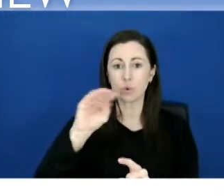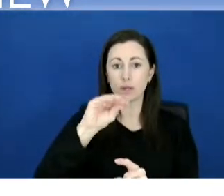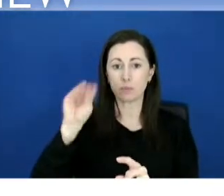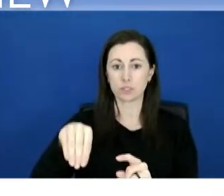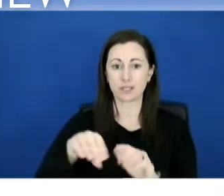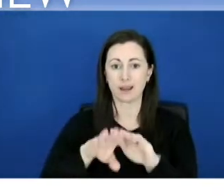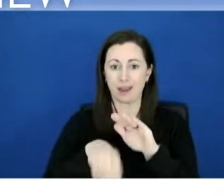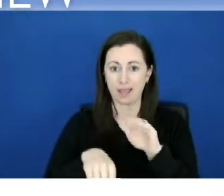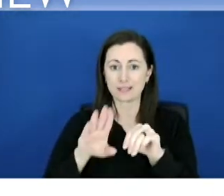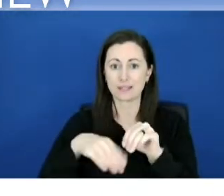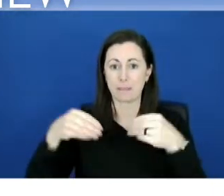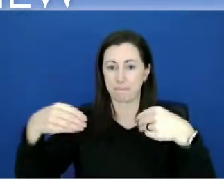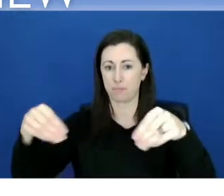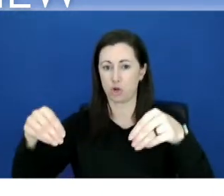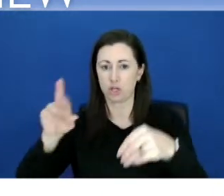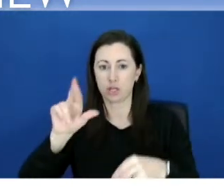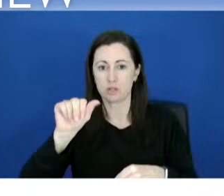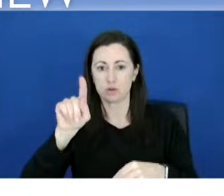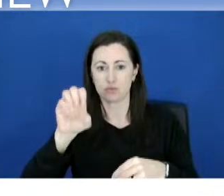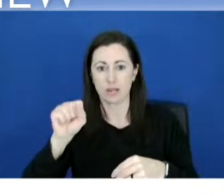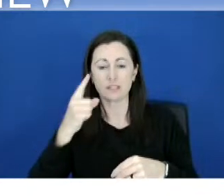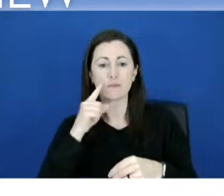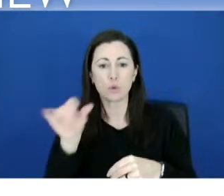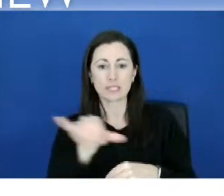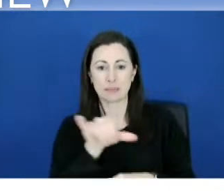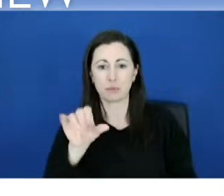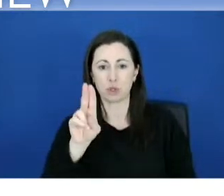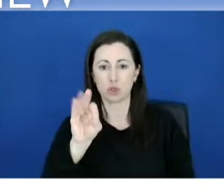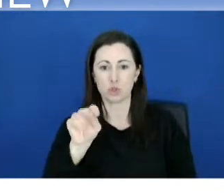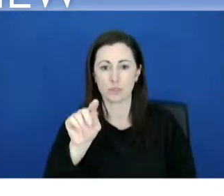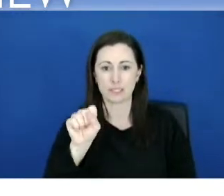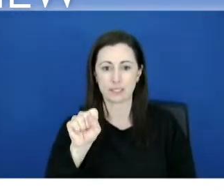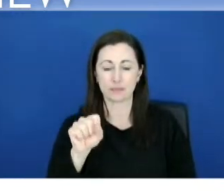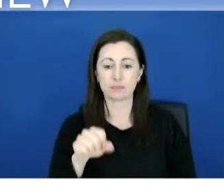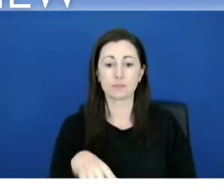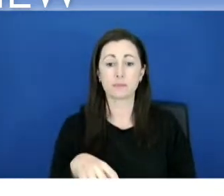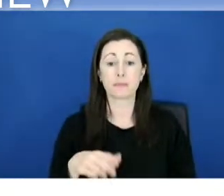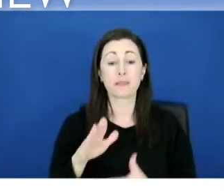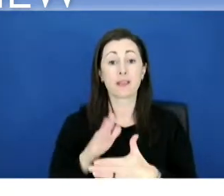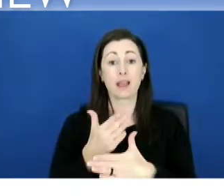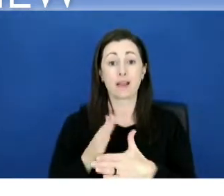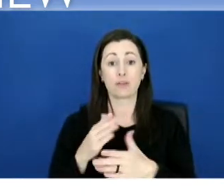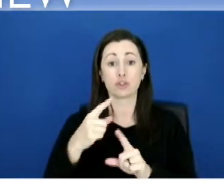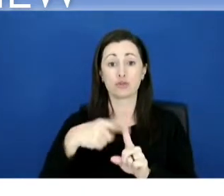PORTFOLIO, AND THEIR RENTS ARE